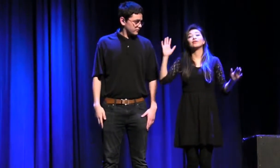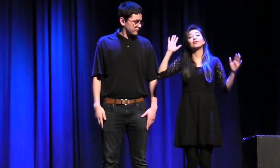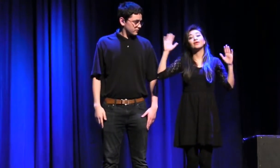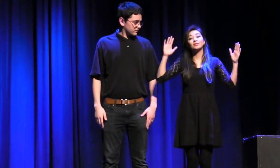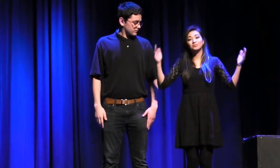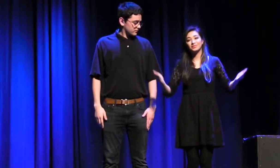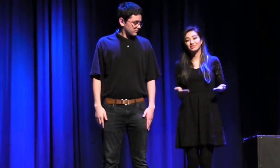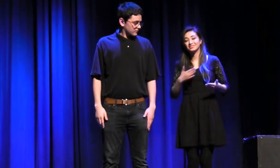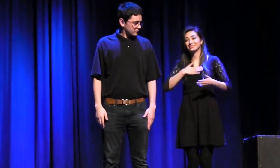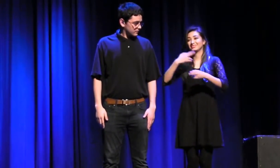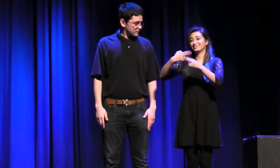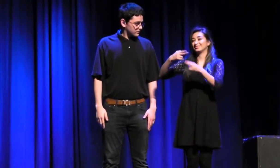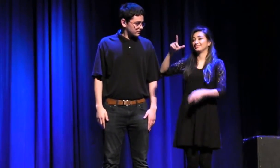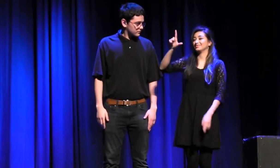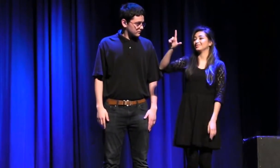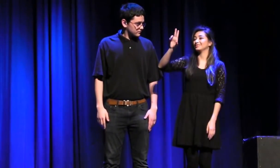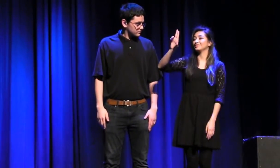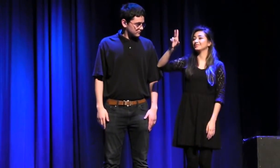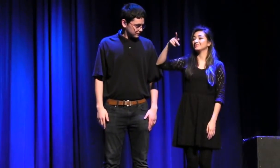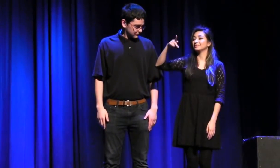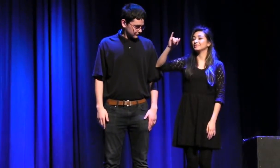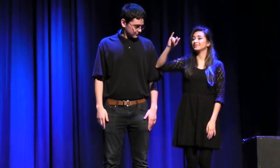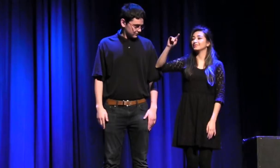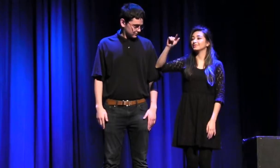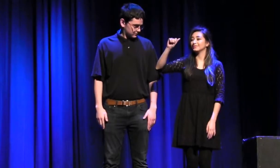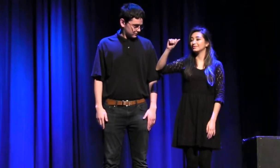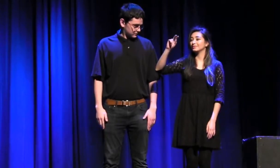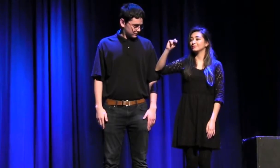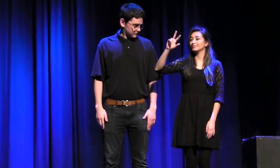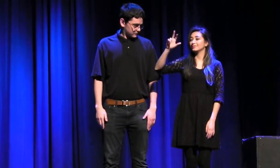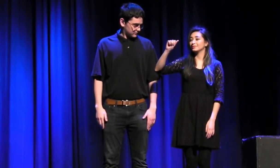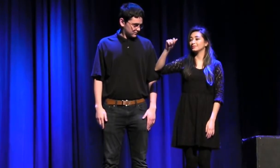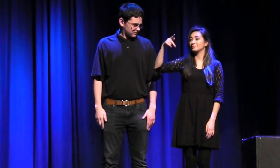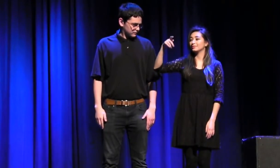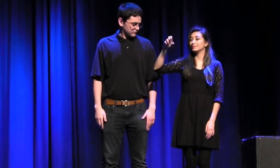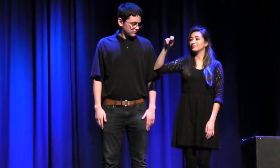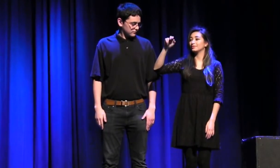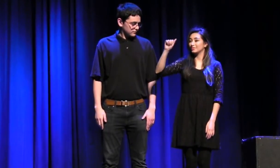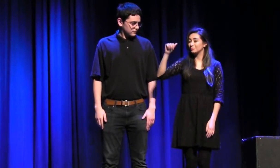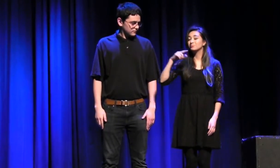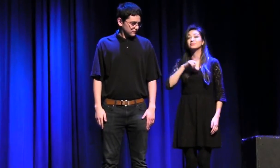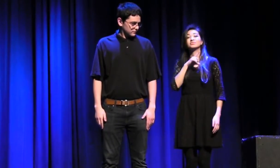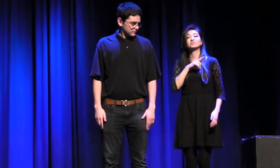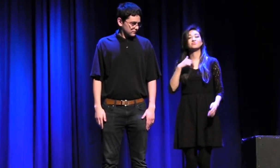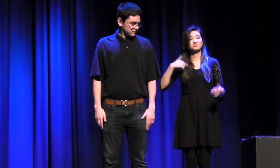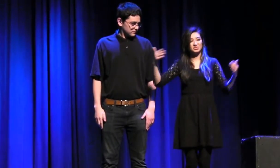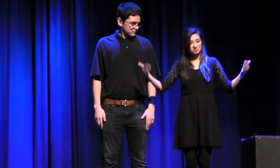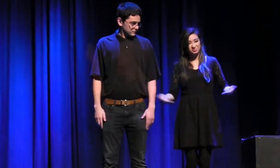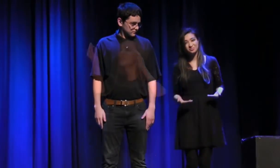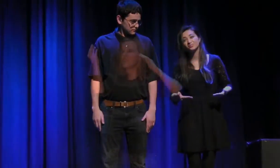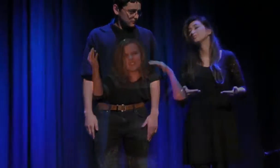Hello, my name is Lupita Nava Pena and welcome.